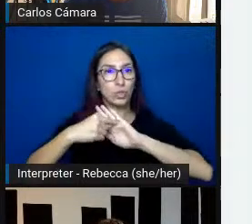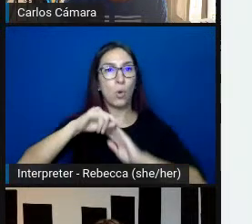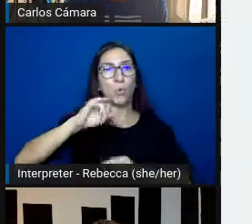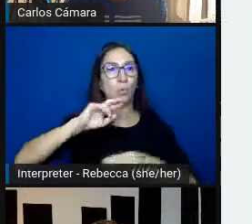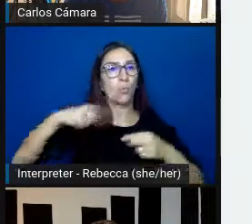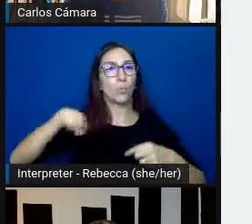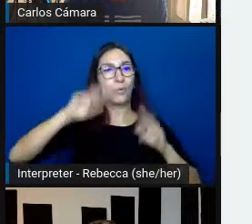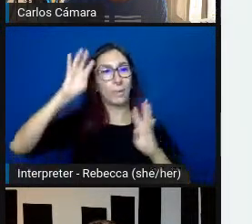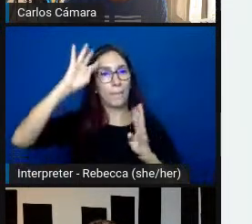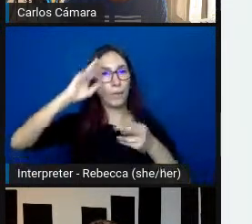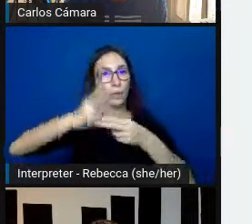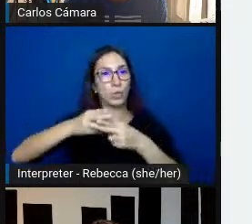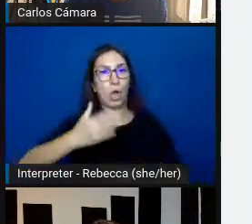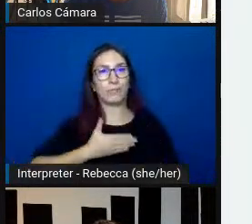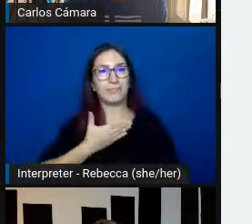Carlos Camara: Yes. I am looking for a.